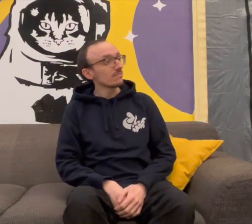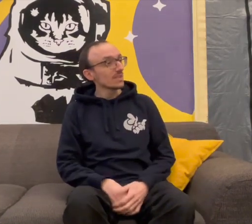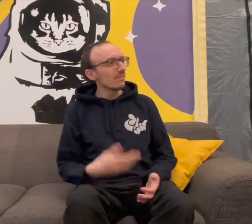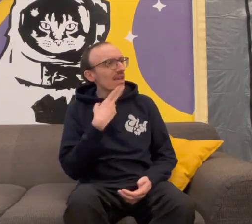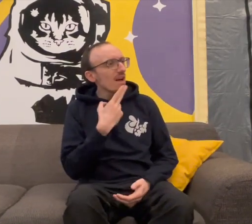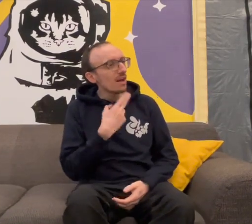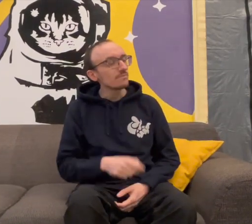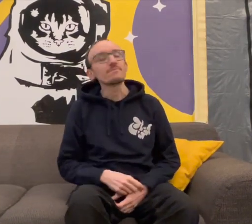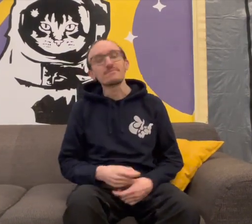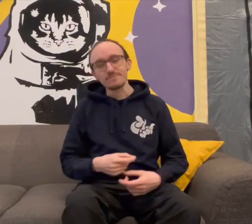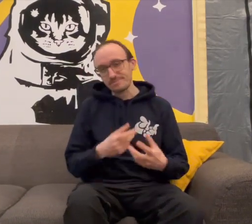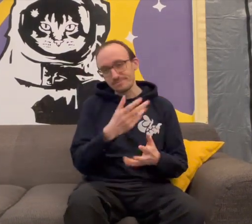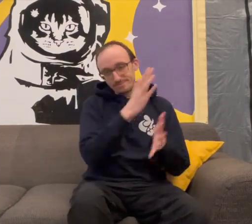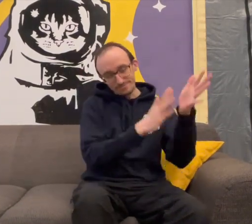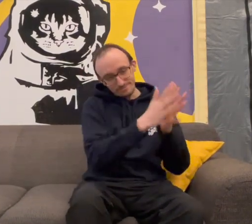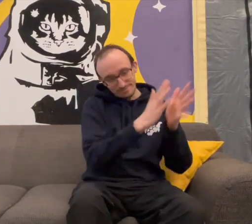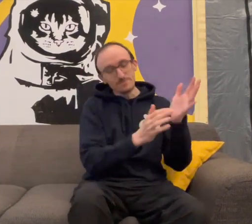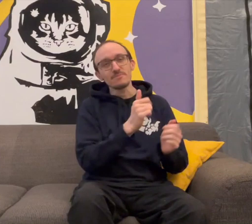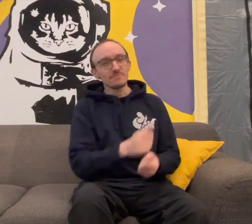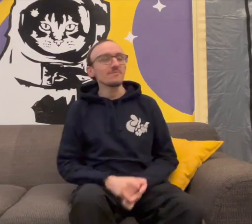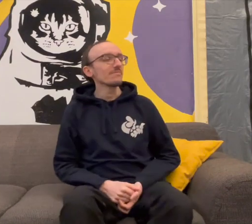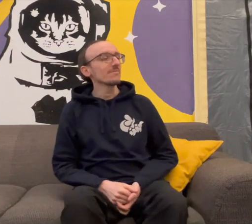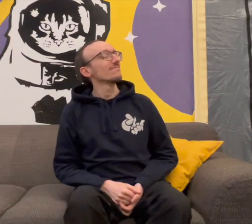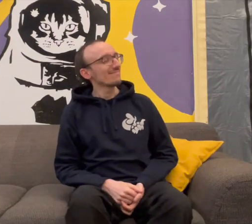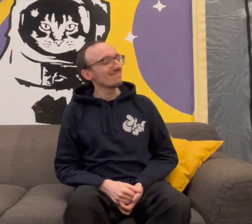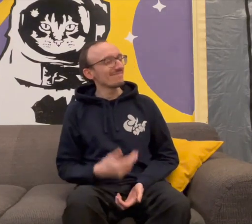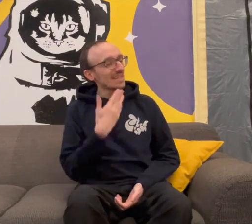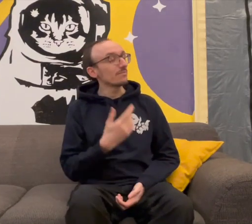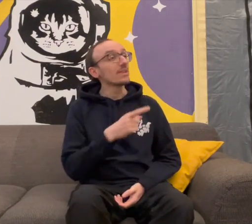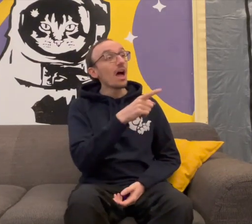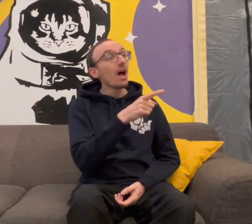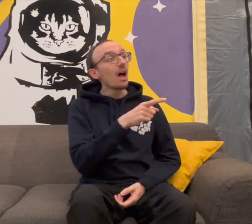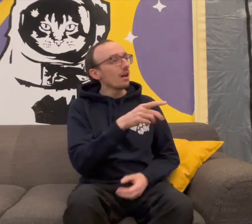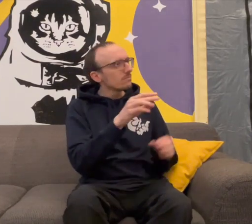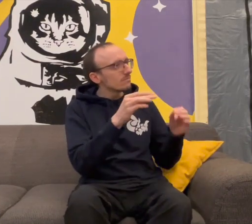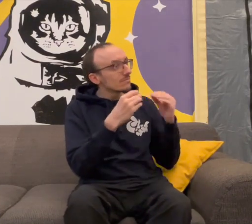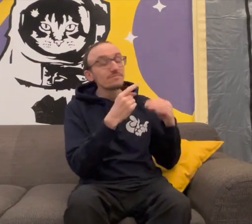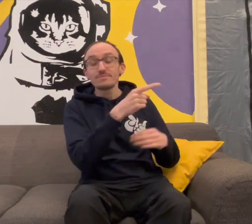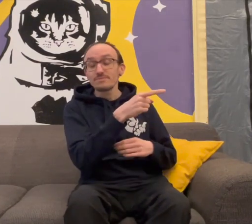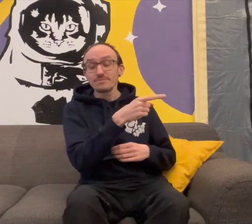I ask: Who is it? The hologram signs its answer. Me: Thanks. Oh, there is some more information there.